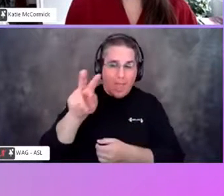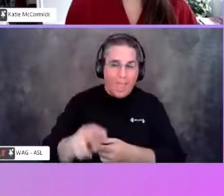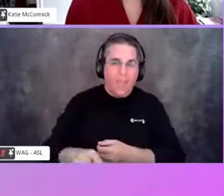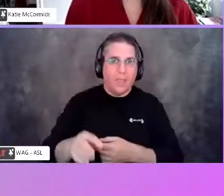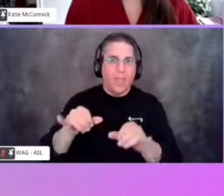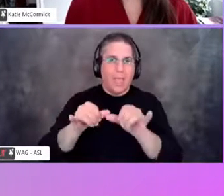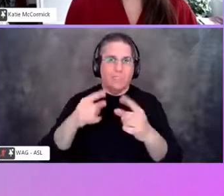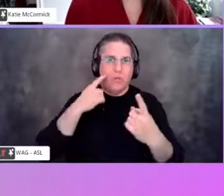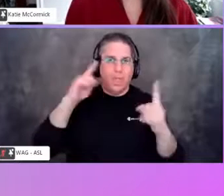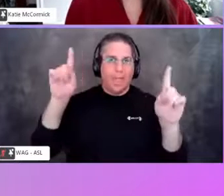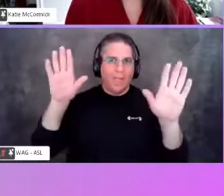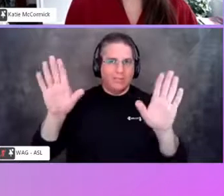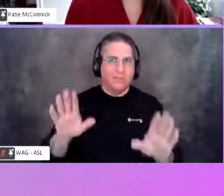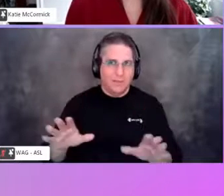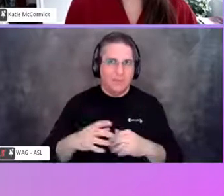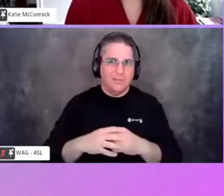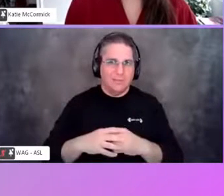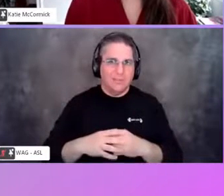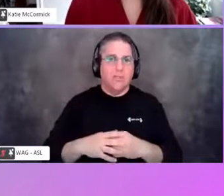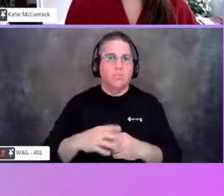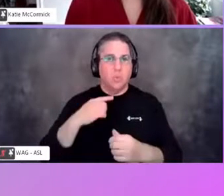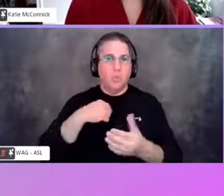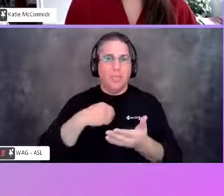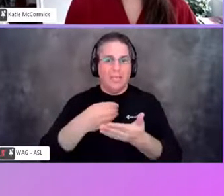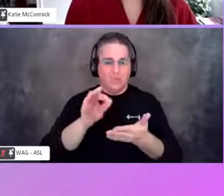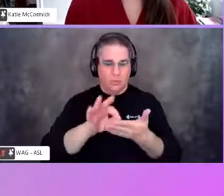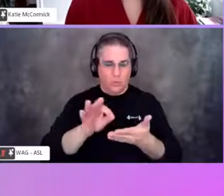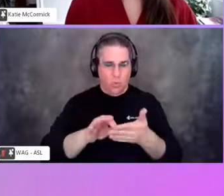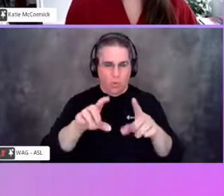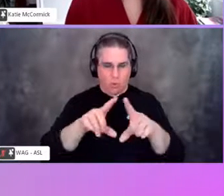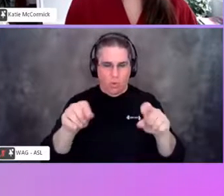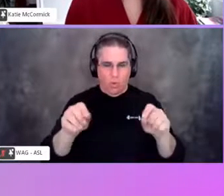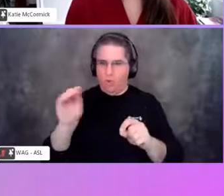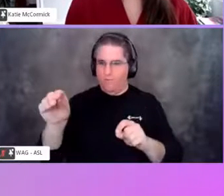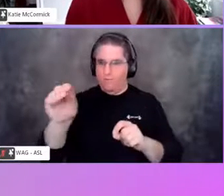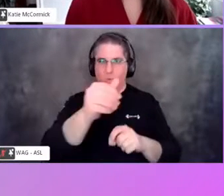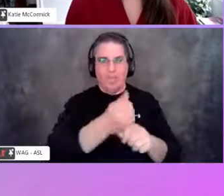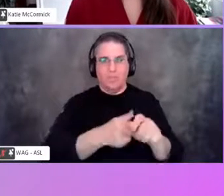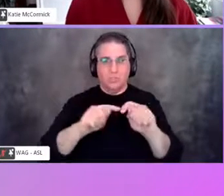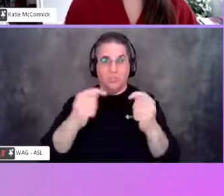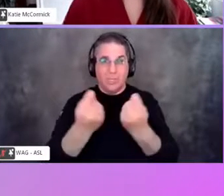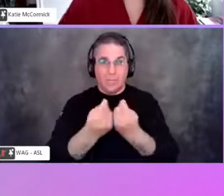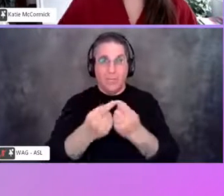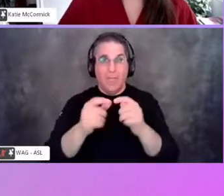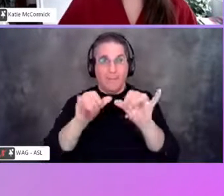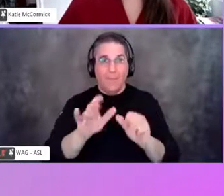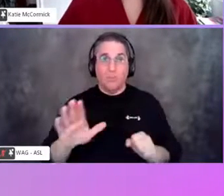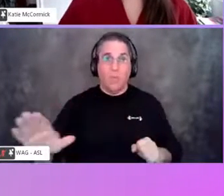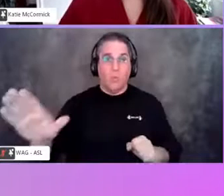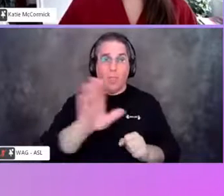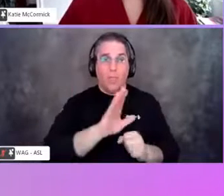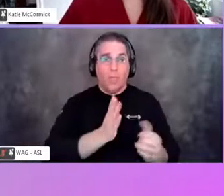the code. Listen that we internal tool call the catalog and it's used to track engineering excellence. And